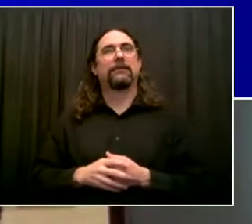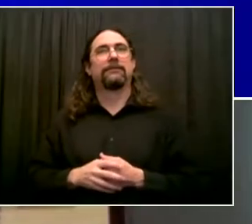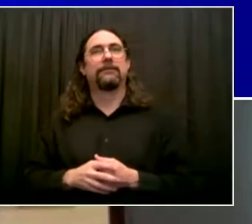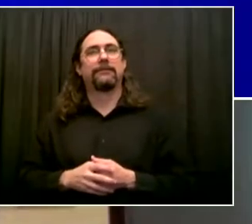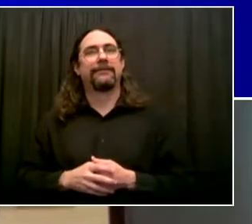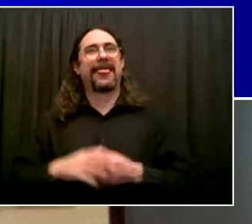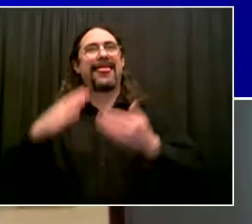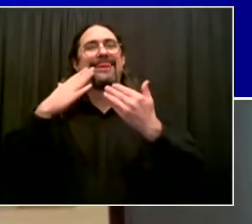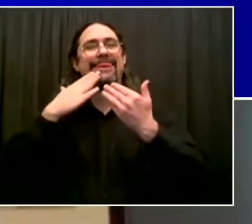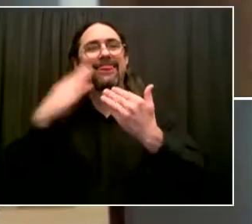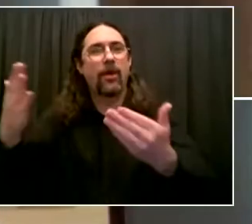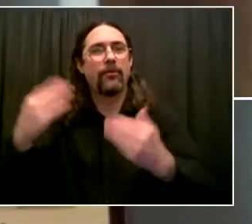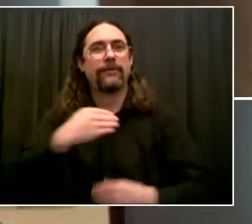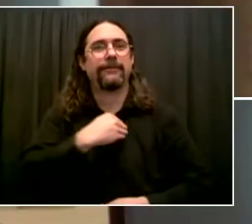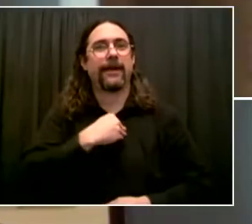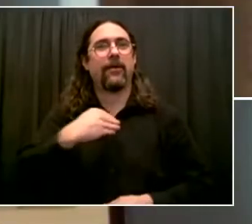MY PLEASURE TO INTRODUCE SALVINA